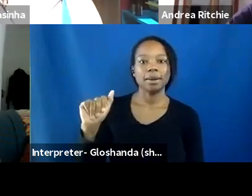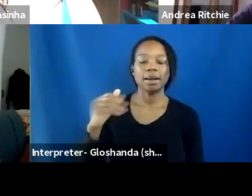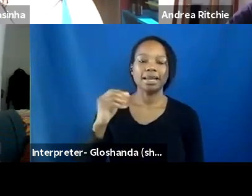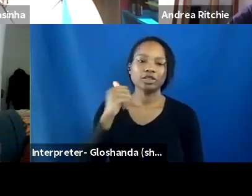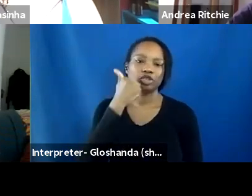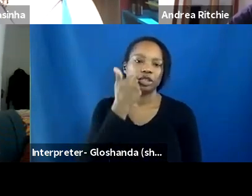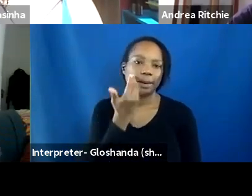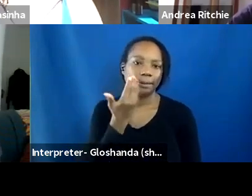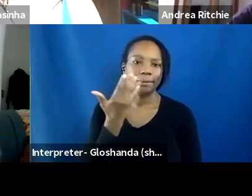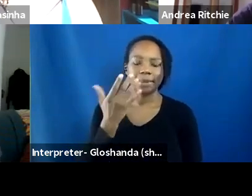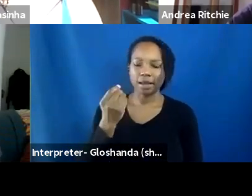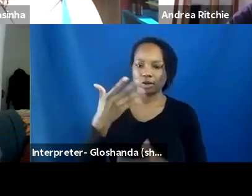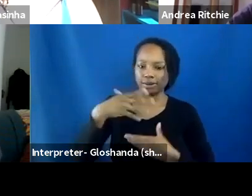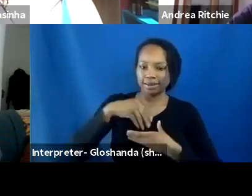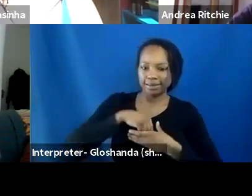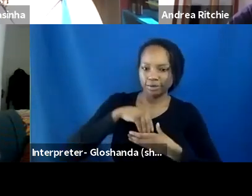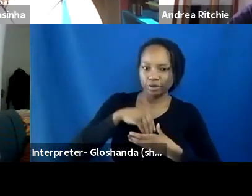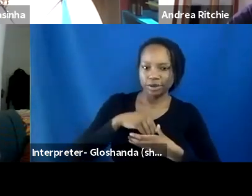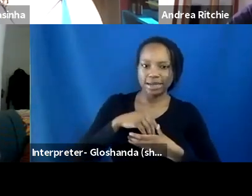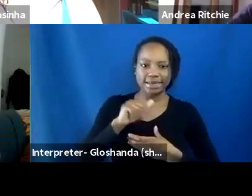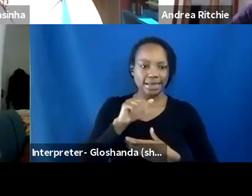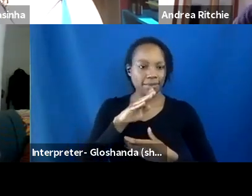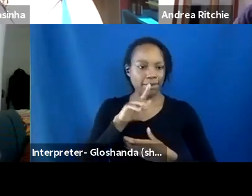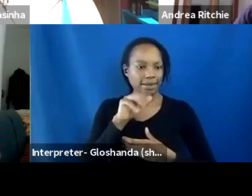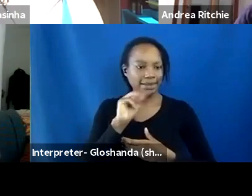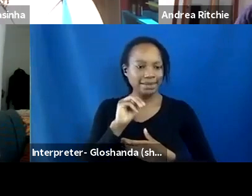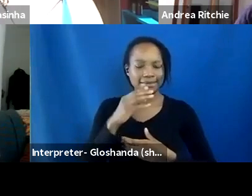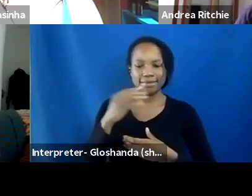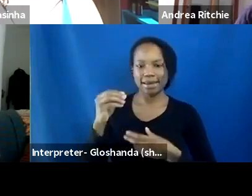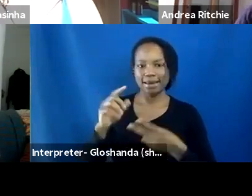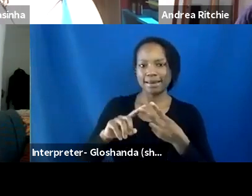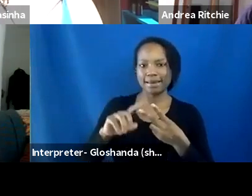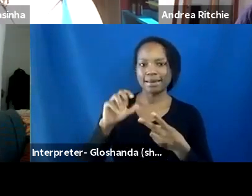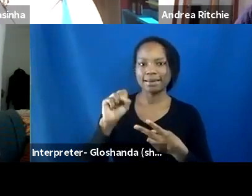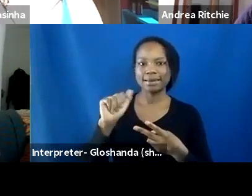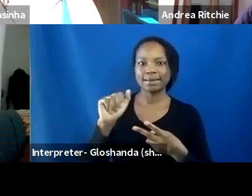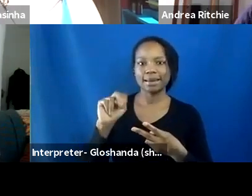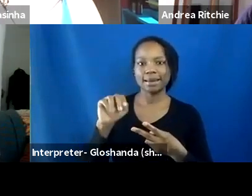really prevent us from asking for the support that we need,